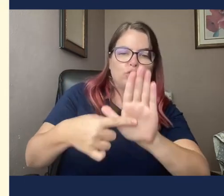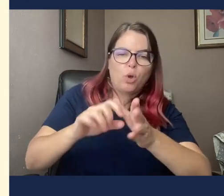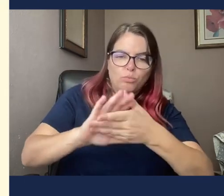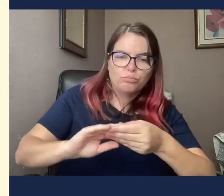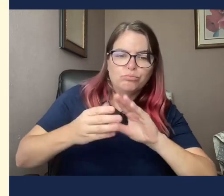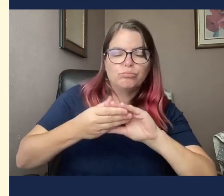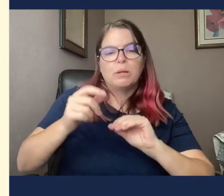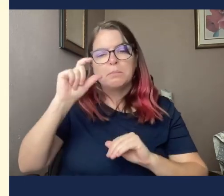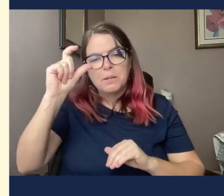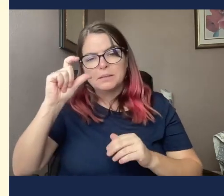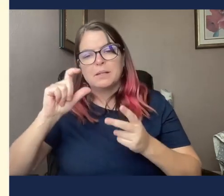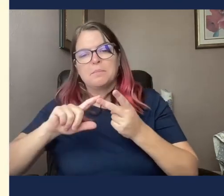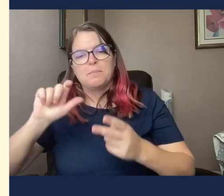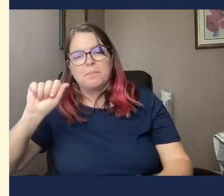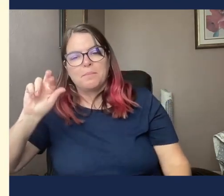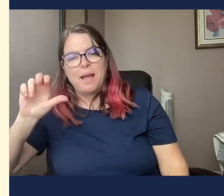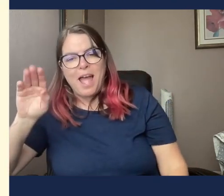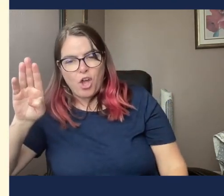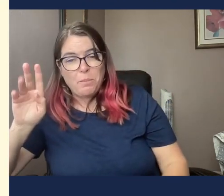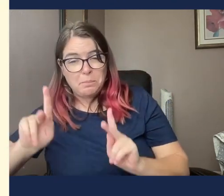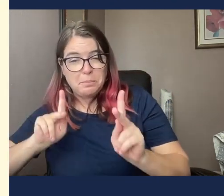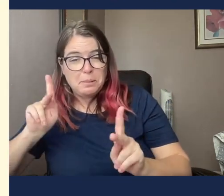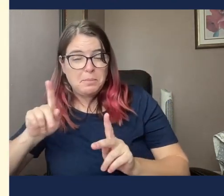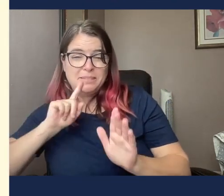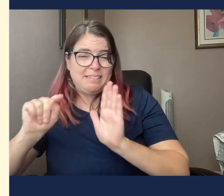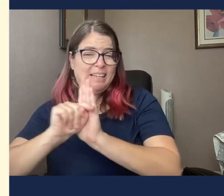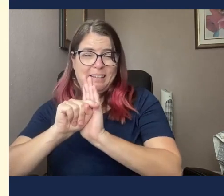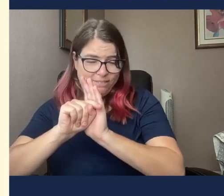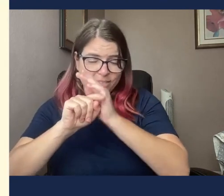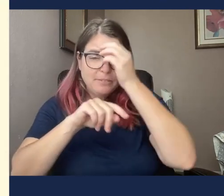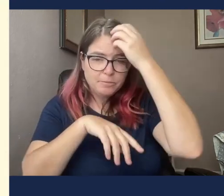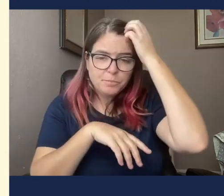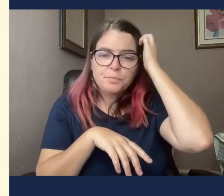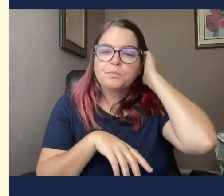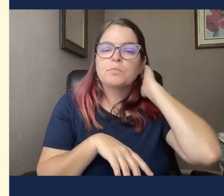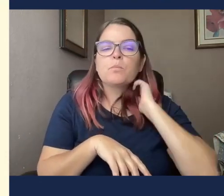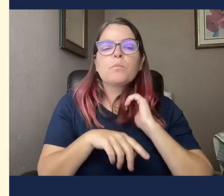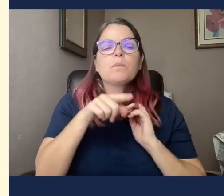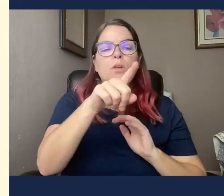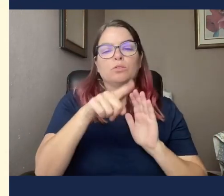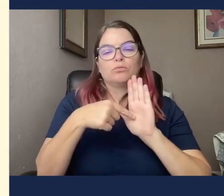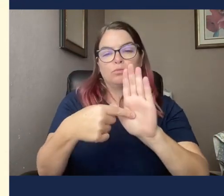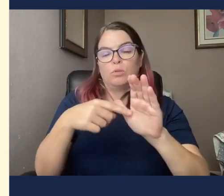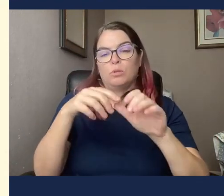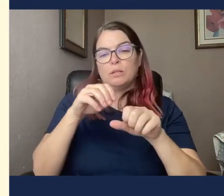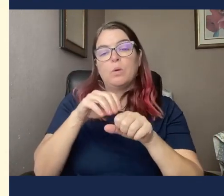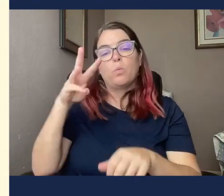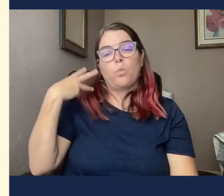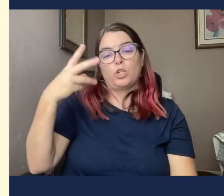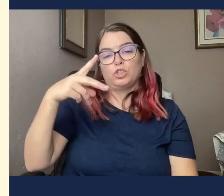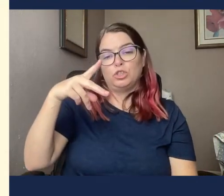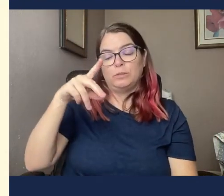in and very much part of European culture at the time, we find those views reenforced again during European